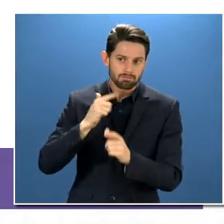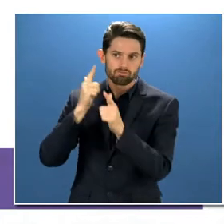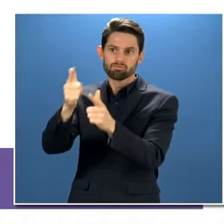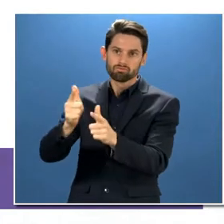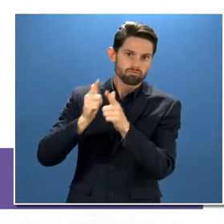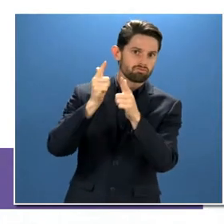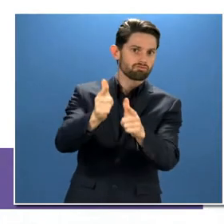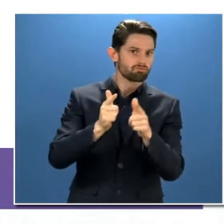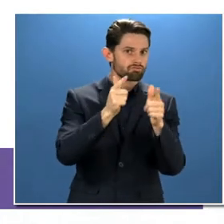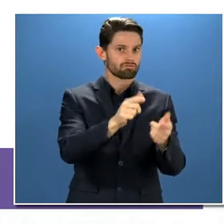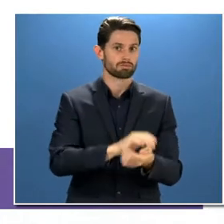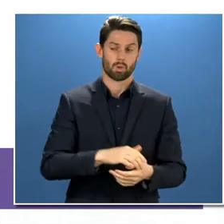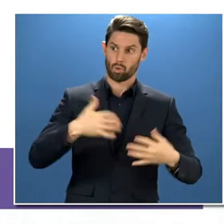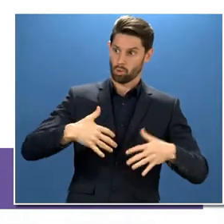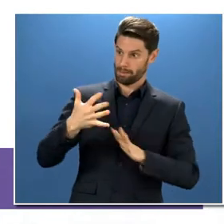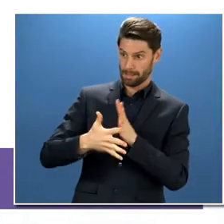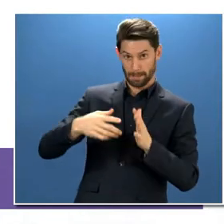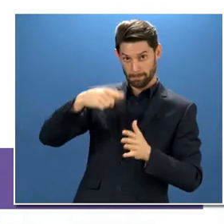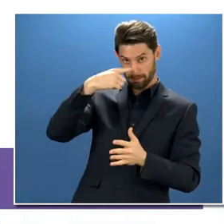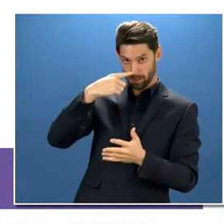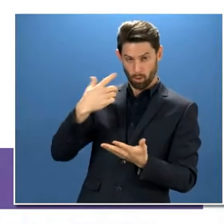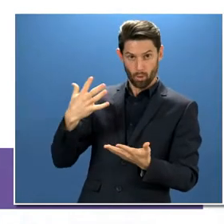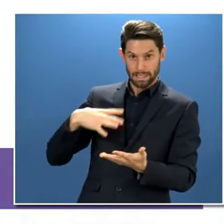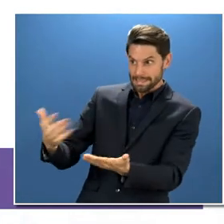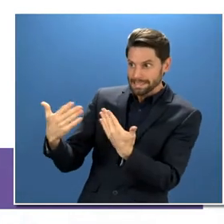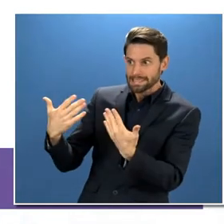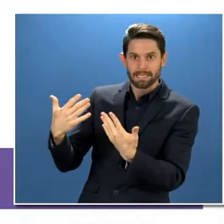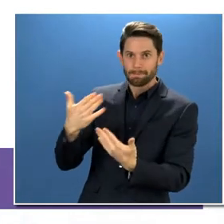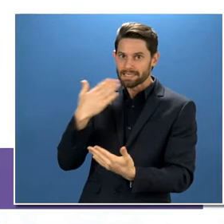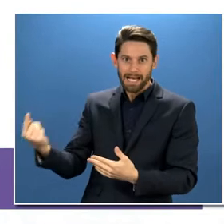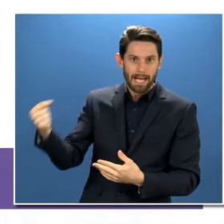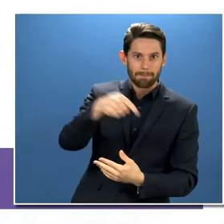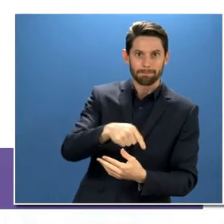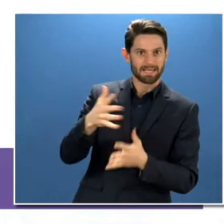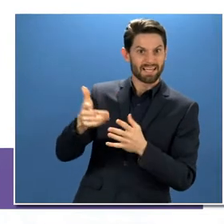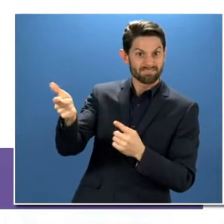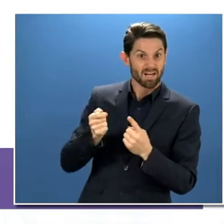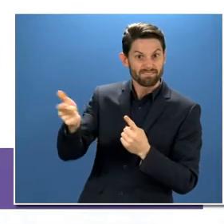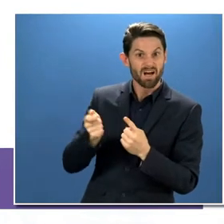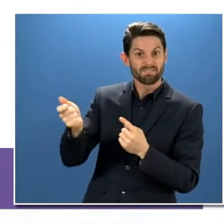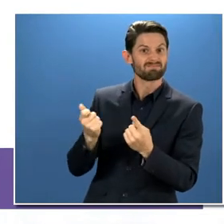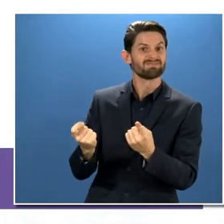So there is often high demand for the Commissioners to come and speak at different forums about different issues; is that right?